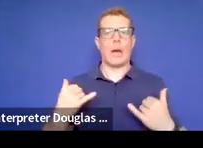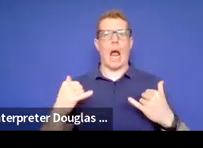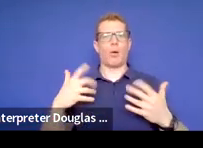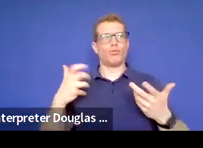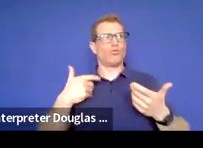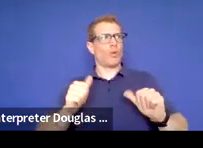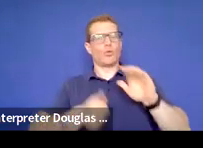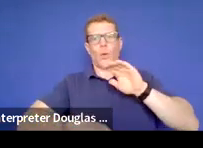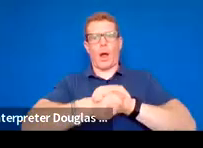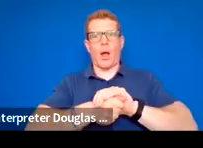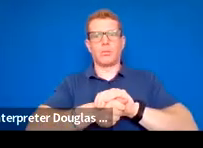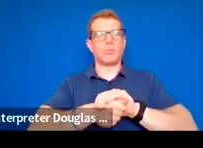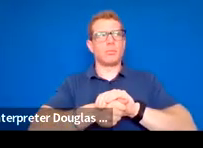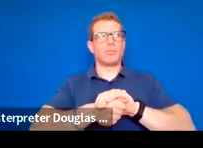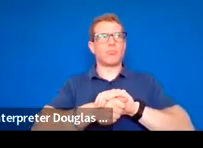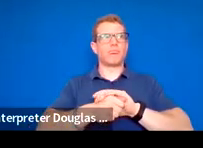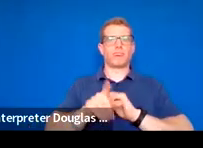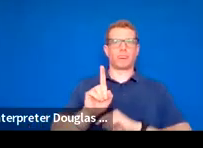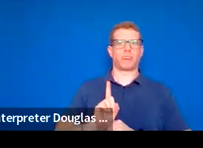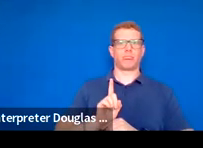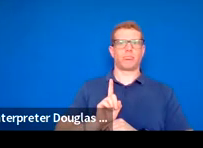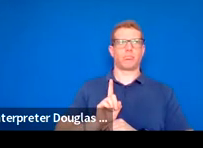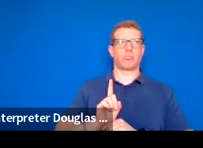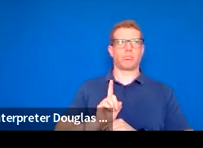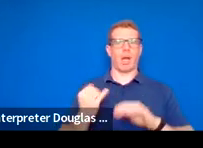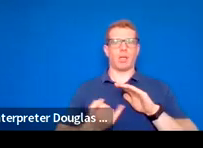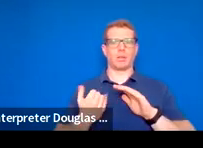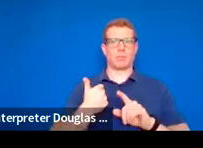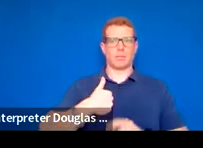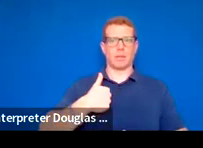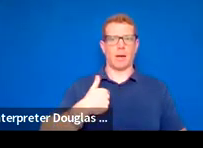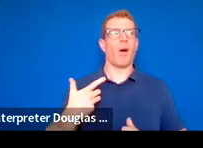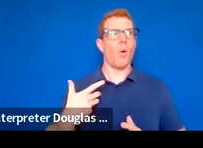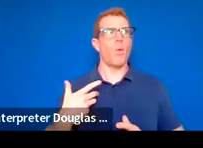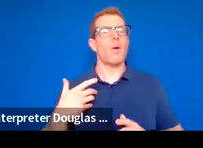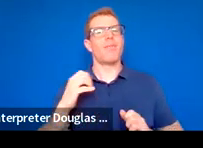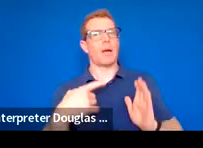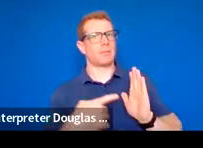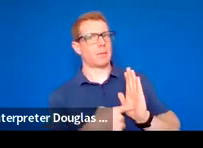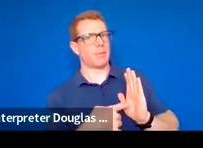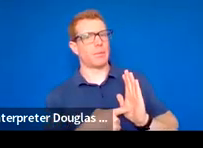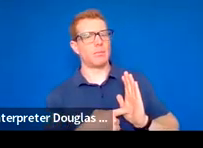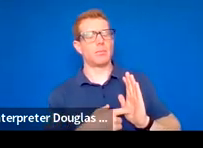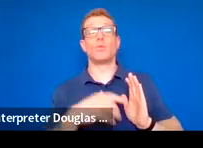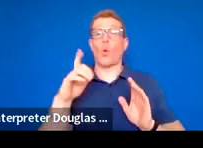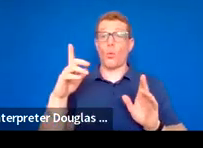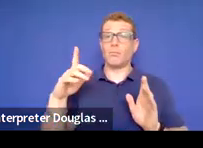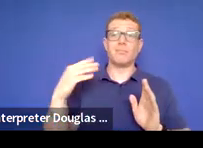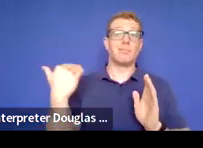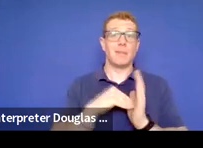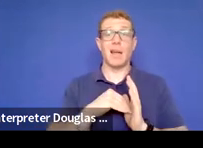So it's better for them to just let it go So any of these 10 signs can really really make a difference.